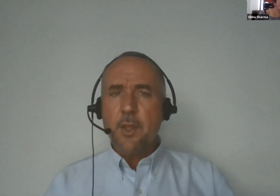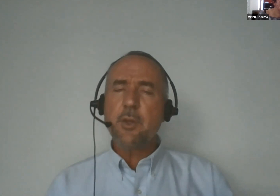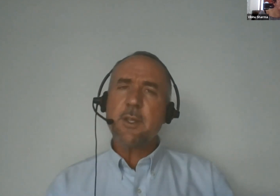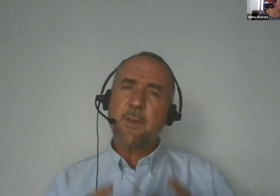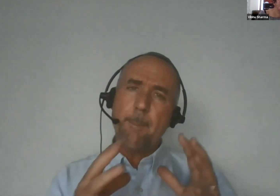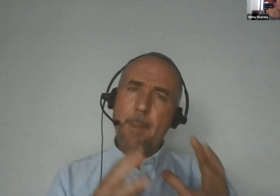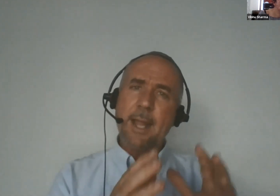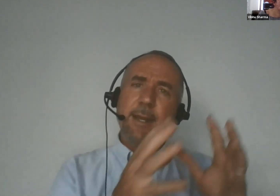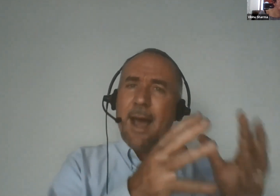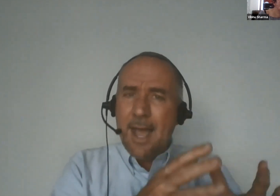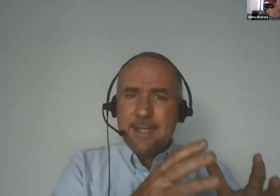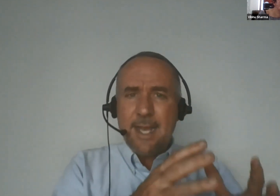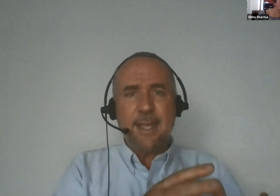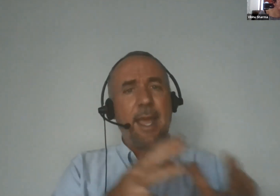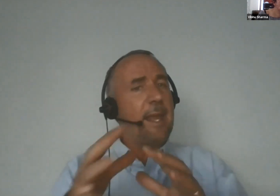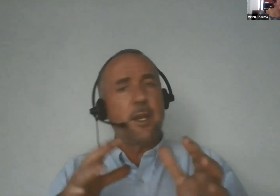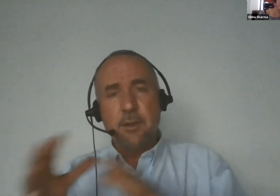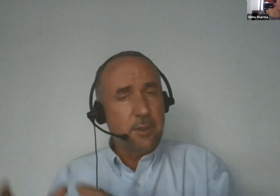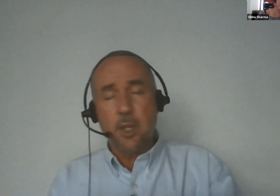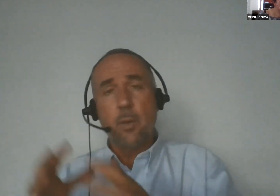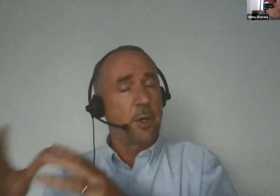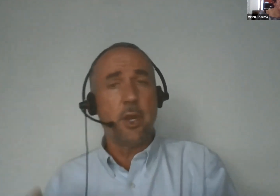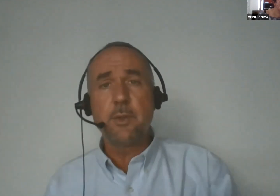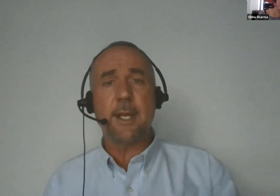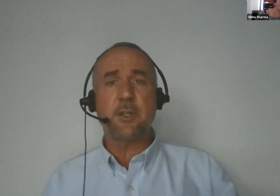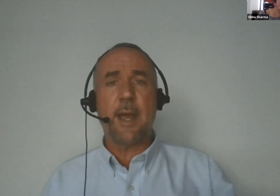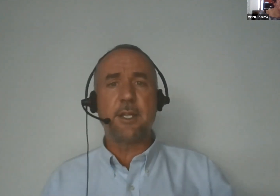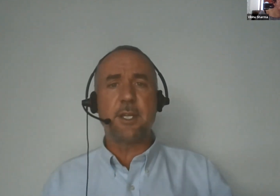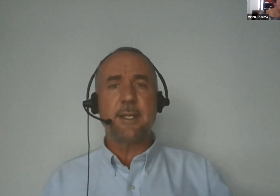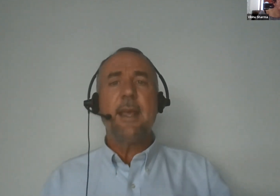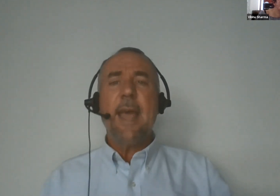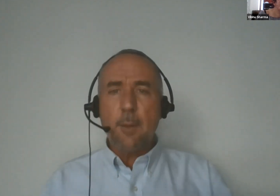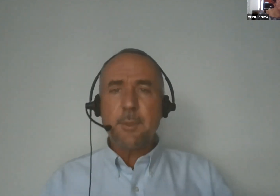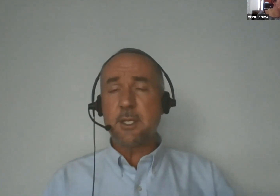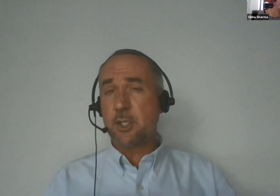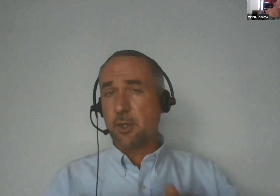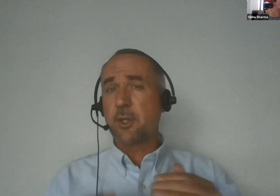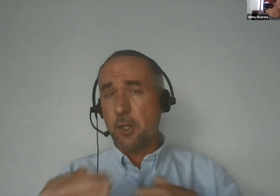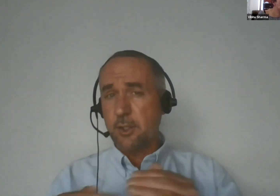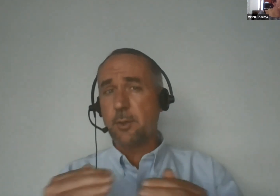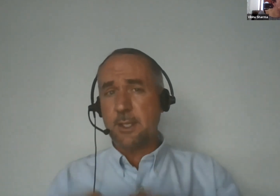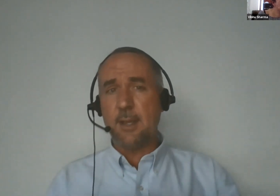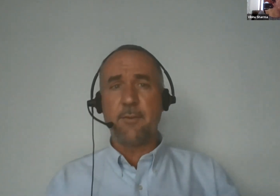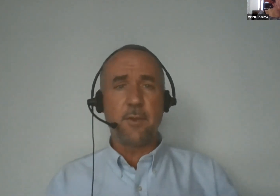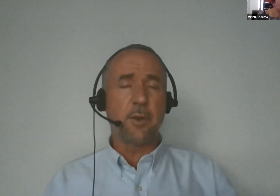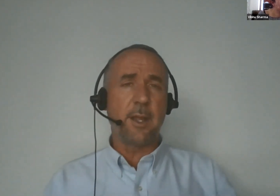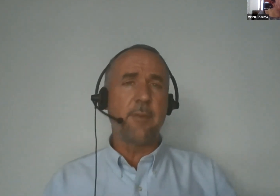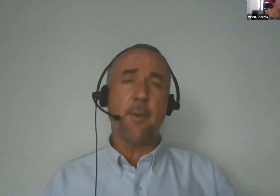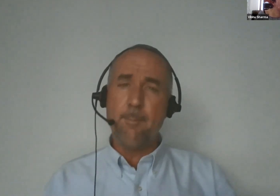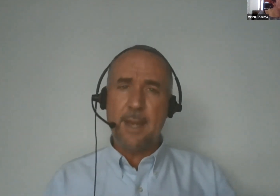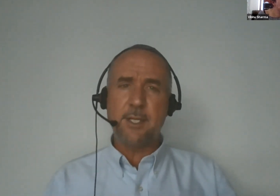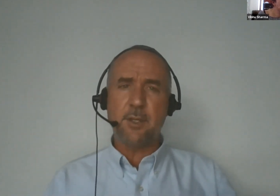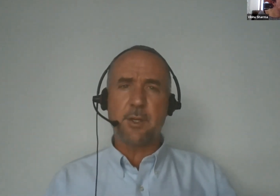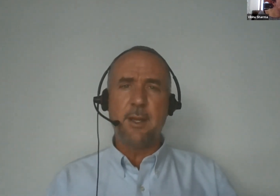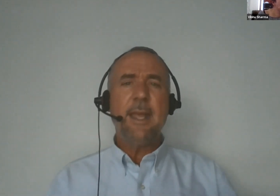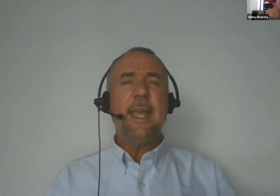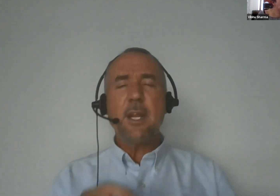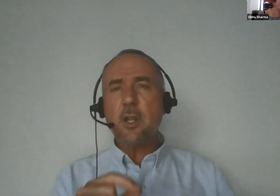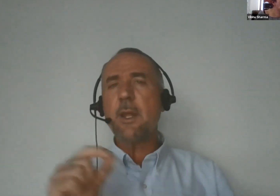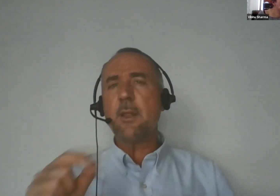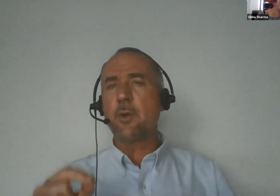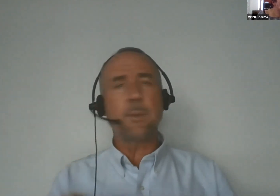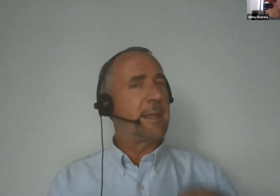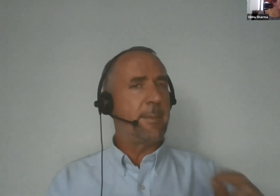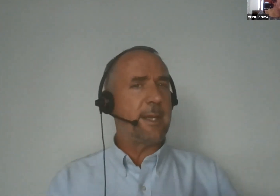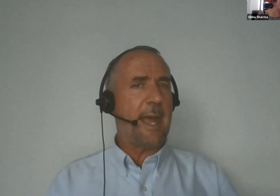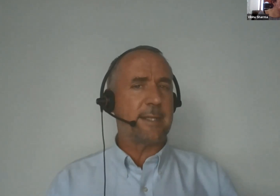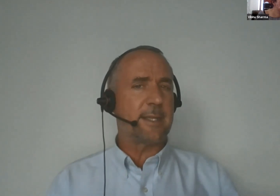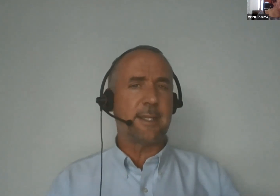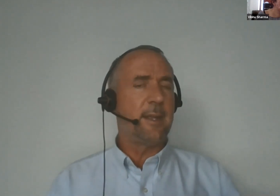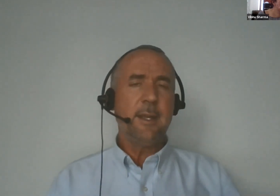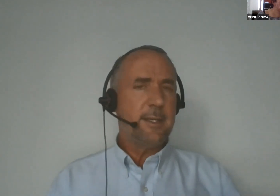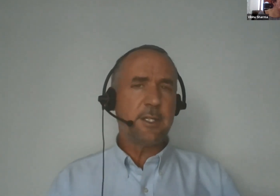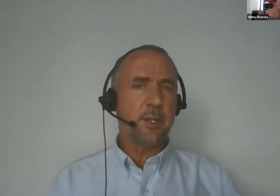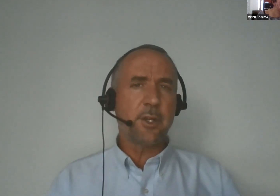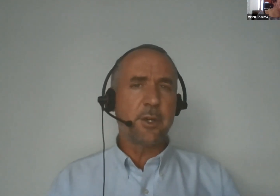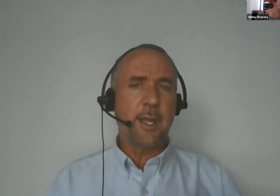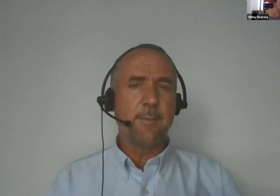Vibhu Sharma : The use of combined high tech and lower no tech strategies, help us ensure continuity of learning for many children, including those with limited access to digital learning.